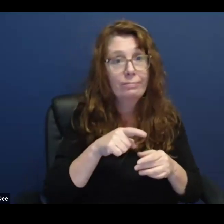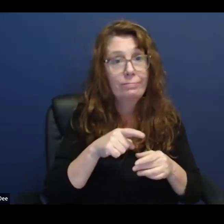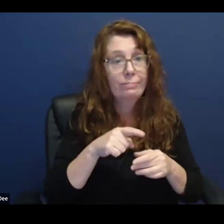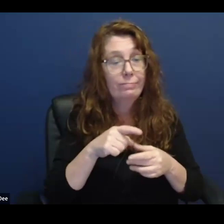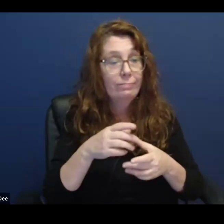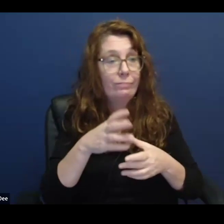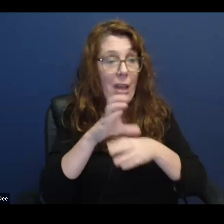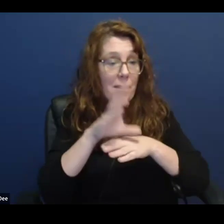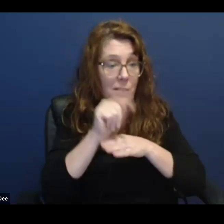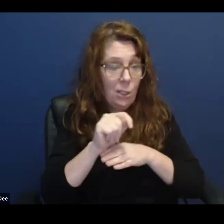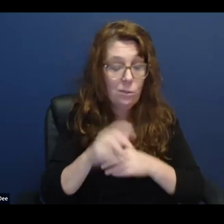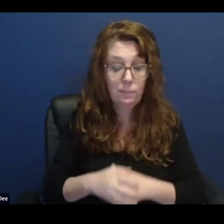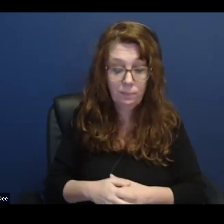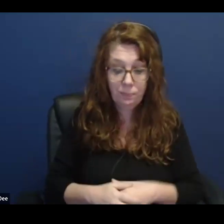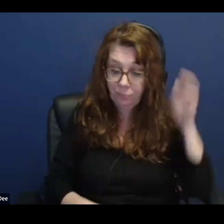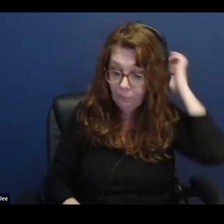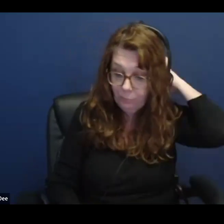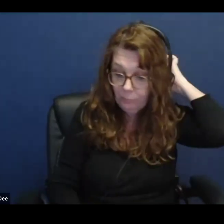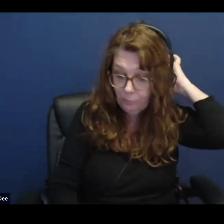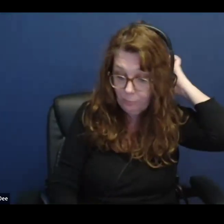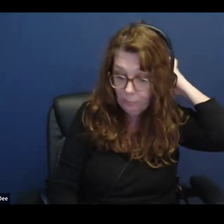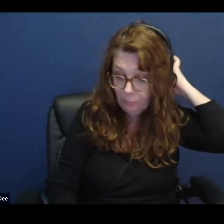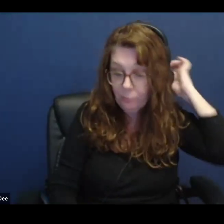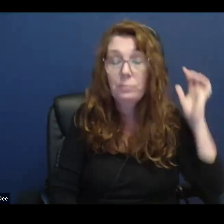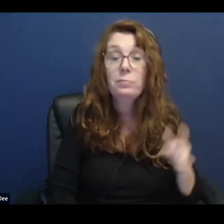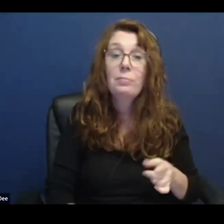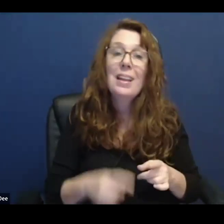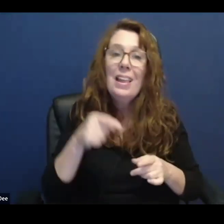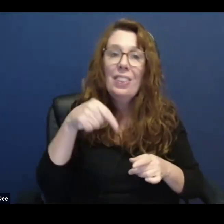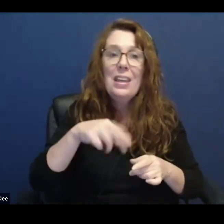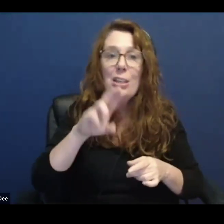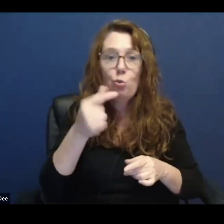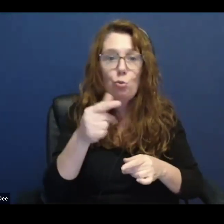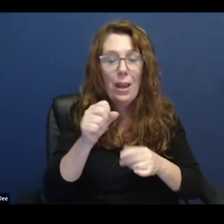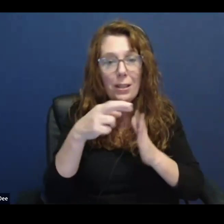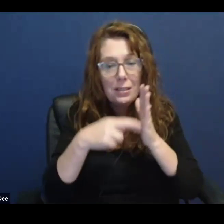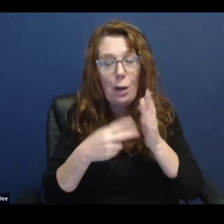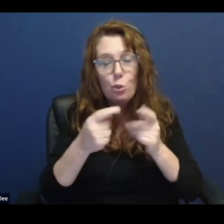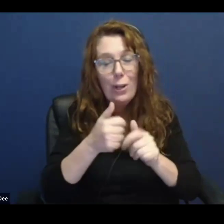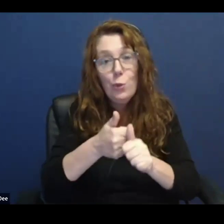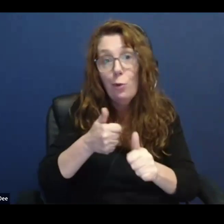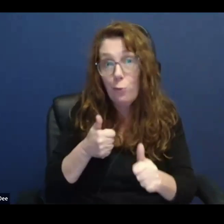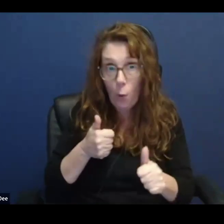What we want to what these regulations are trying to avoid and what the question may be